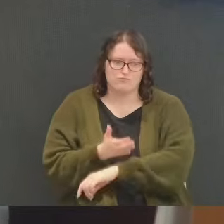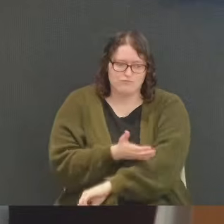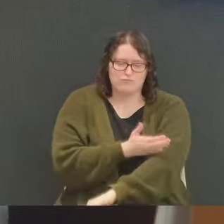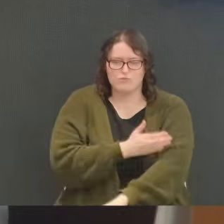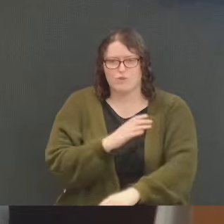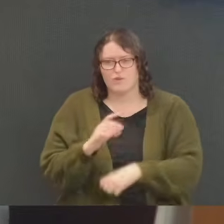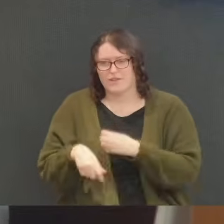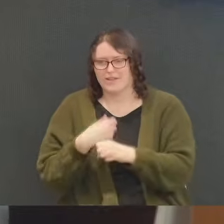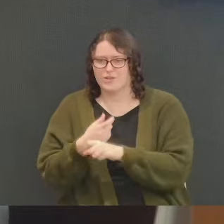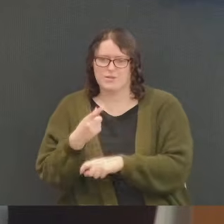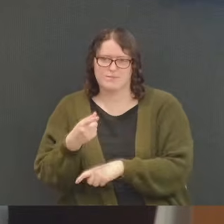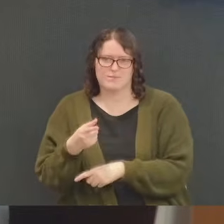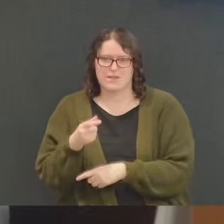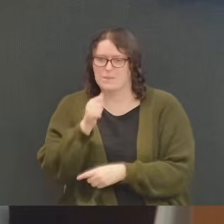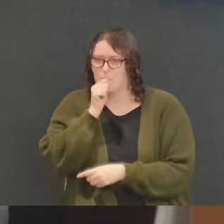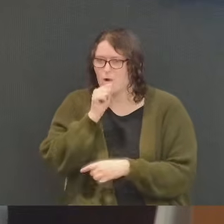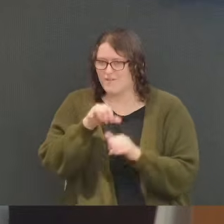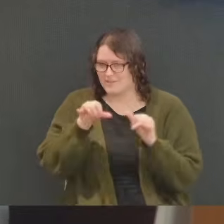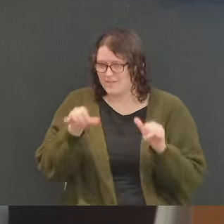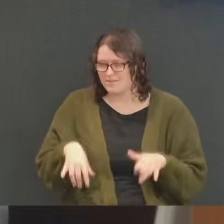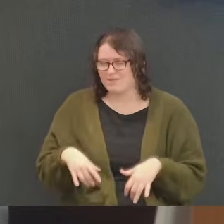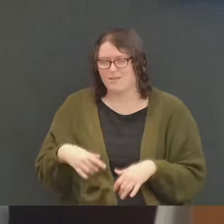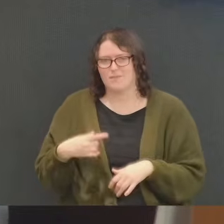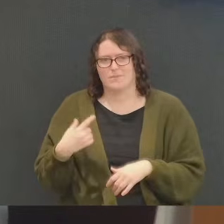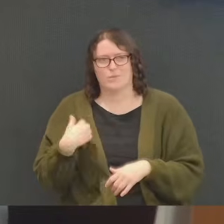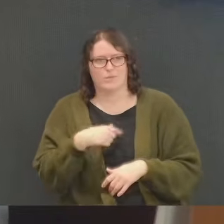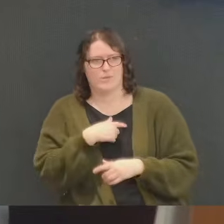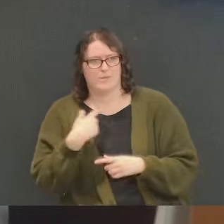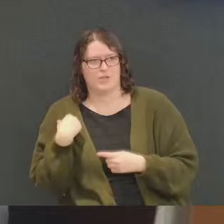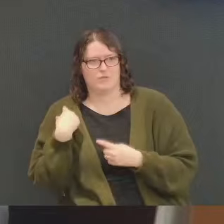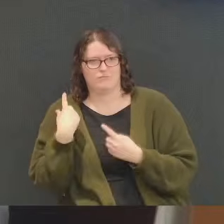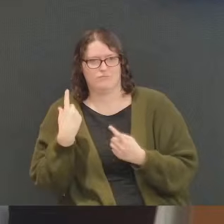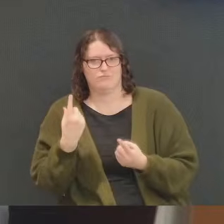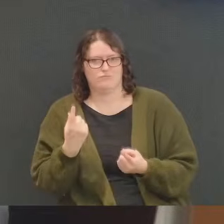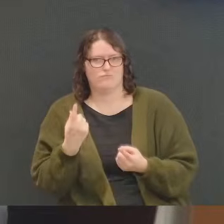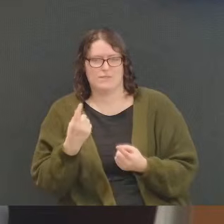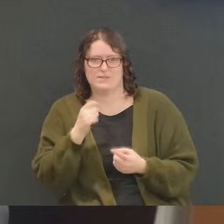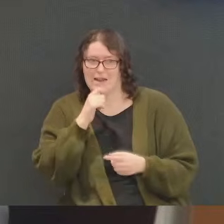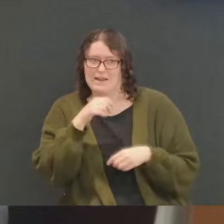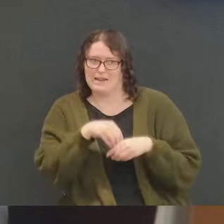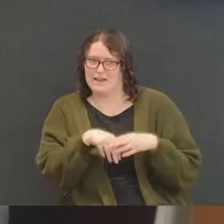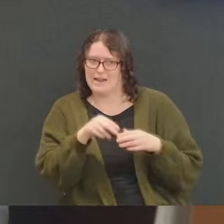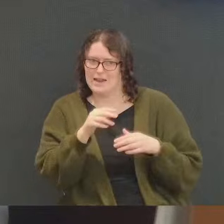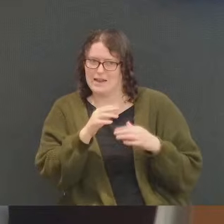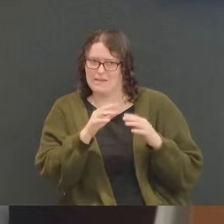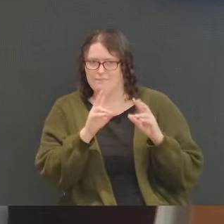been you it's private system it's not an in-house built system but it's a system that I think they